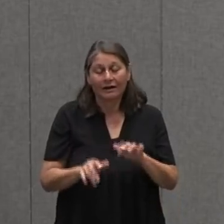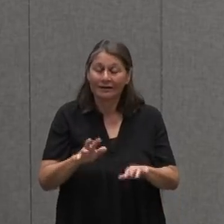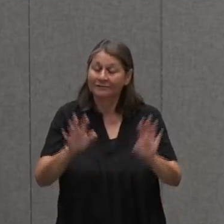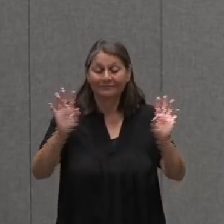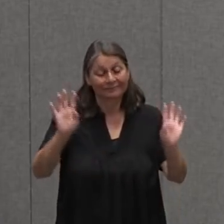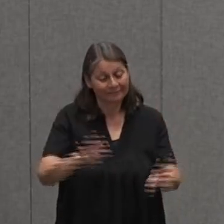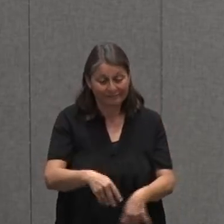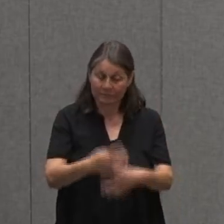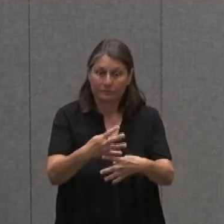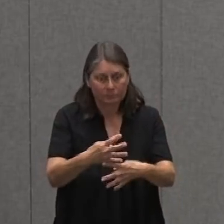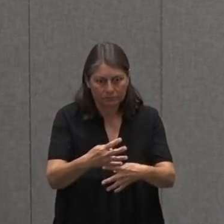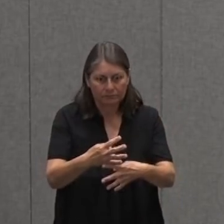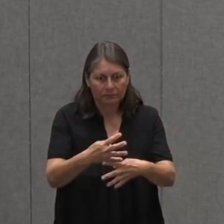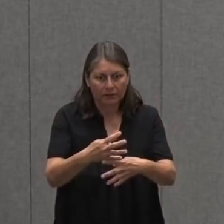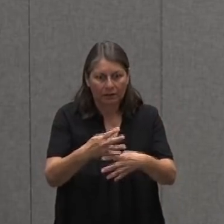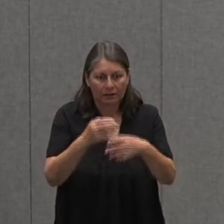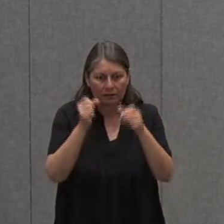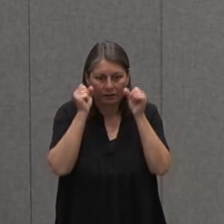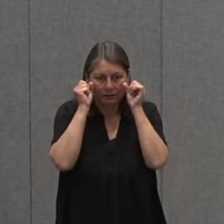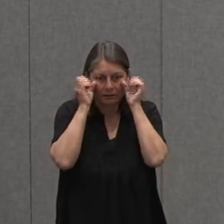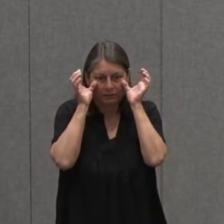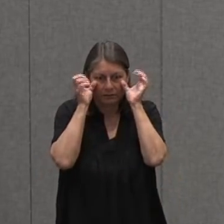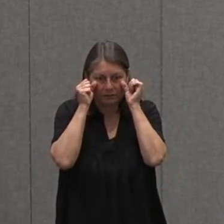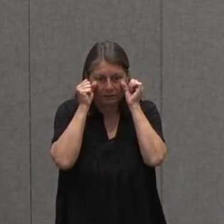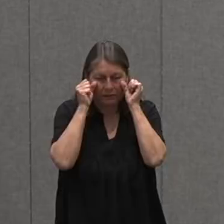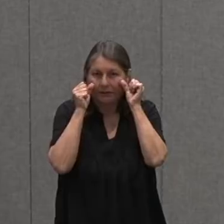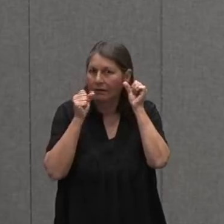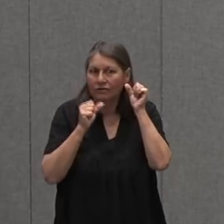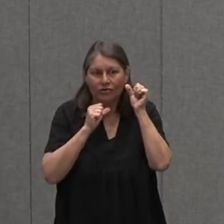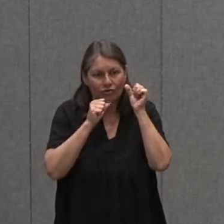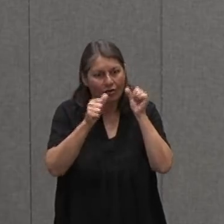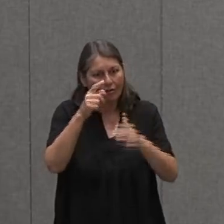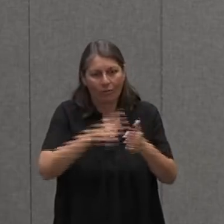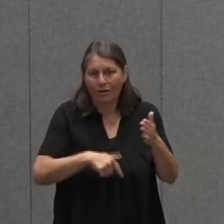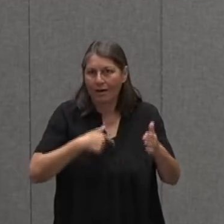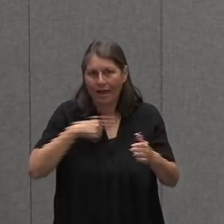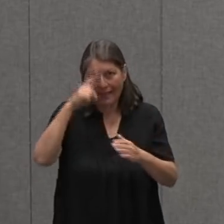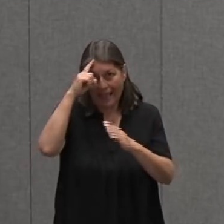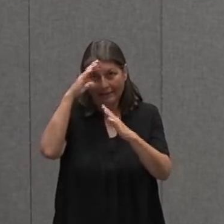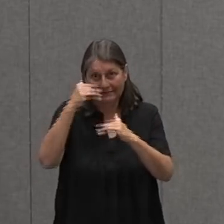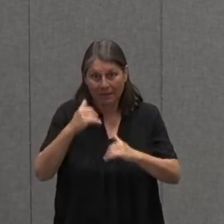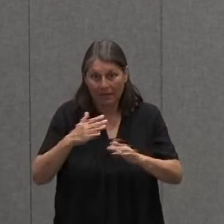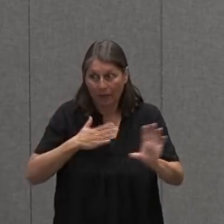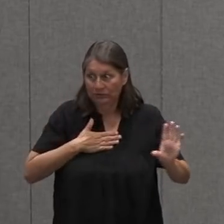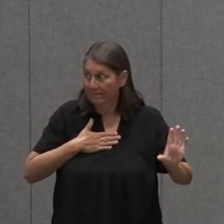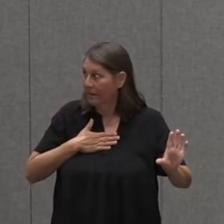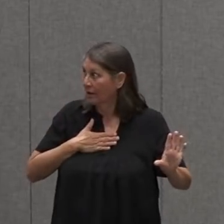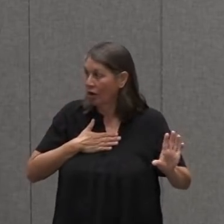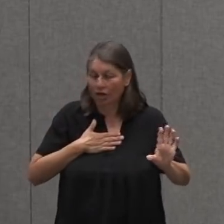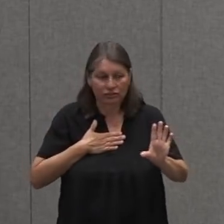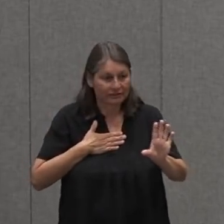it was not what I expected at all. And I was like, "Oh. my goodness. this is not the website